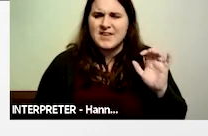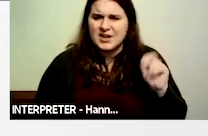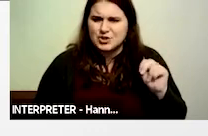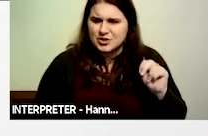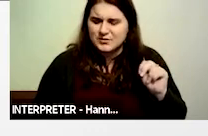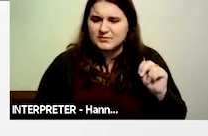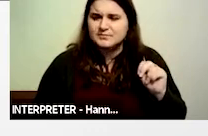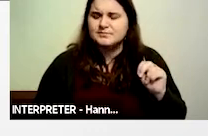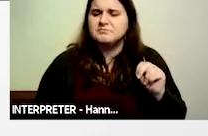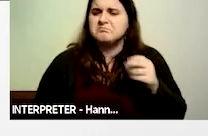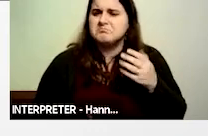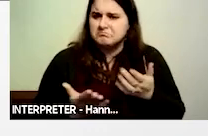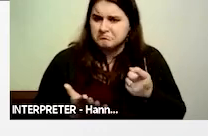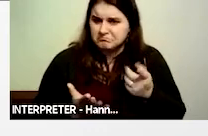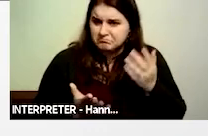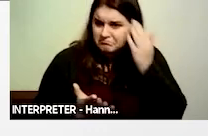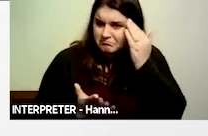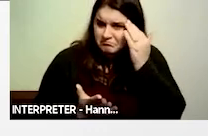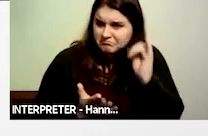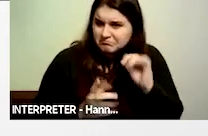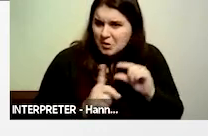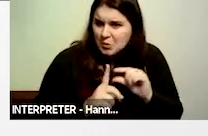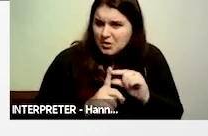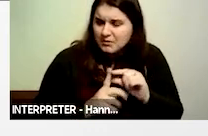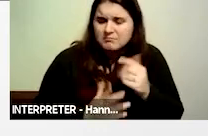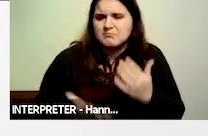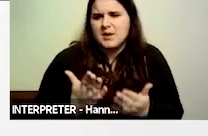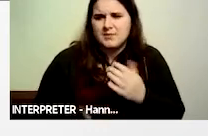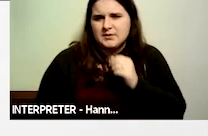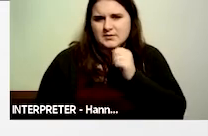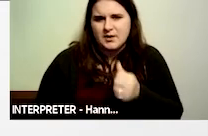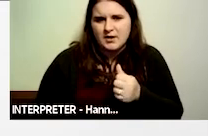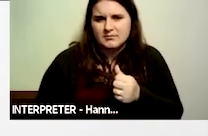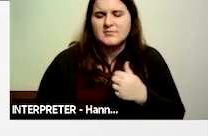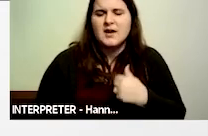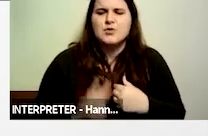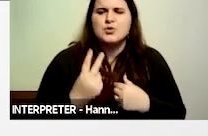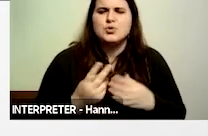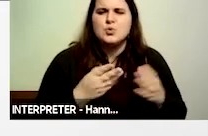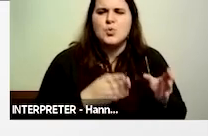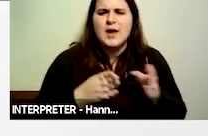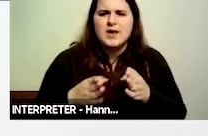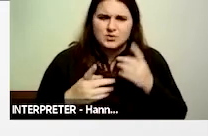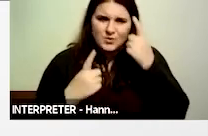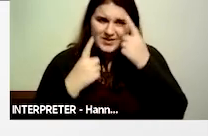all have been exposed to it or not, but there are really two different ways to look at gamification. Ben Woelk: And